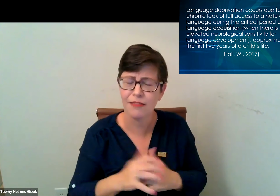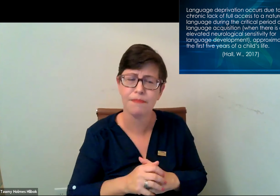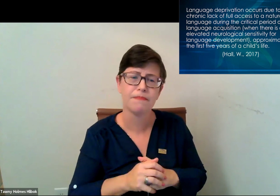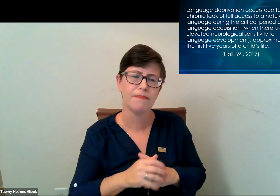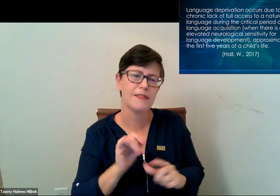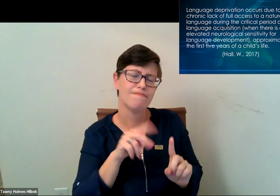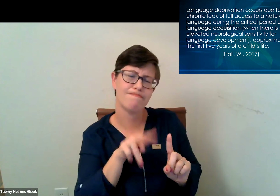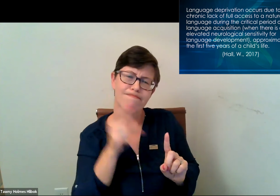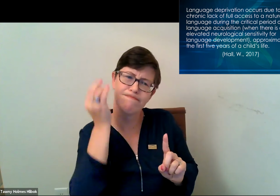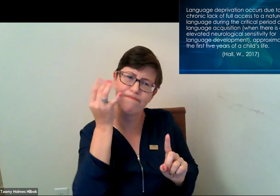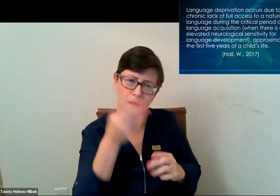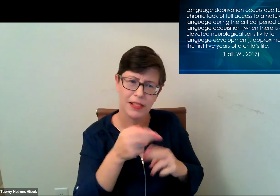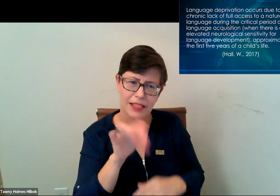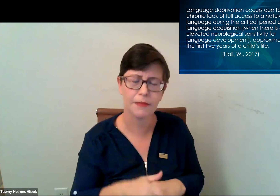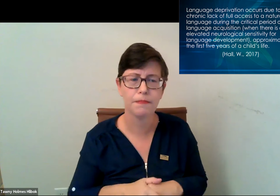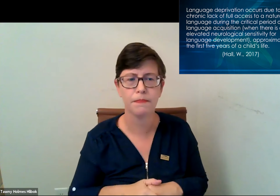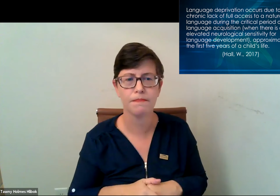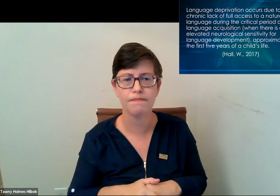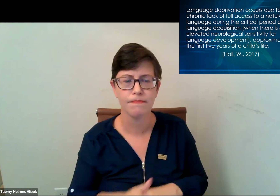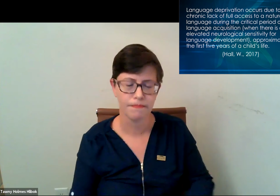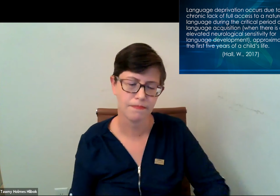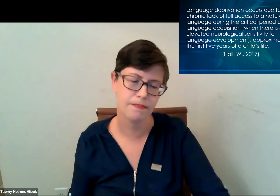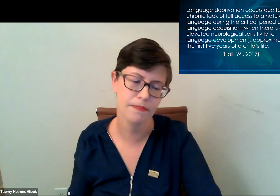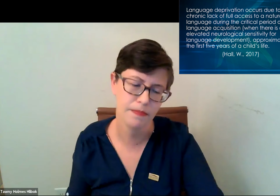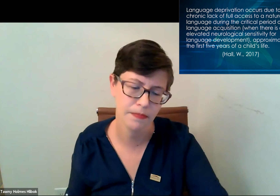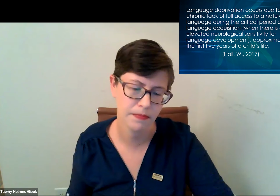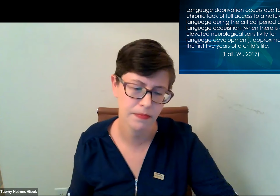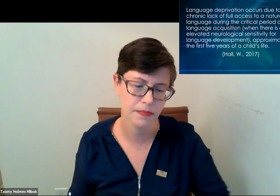They need to be able to have access to everything so that's something we really need to think about.